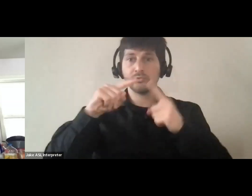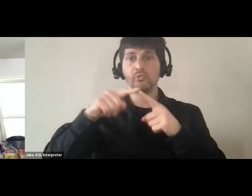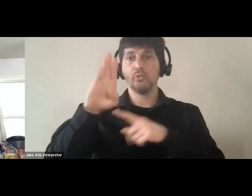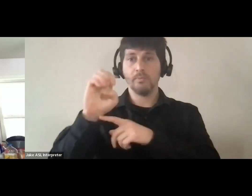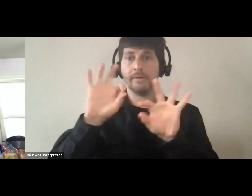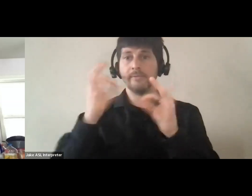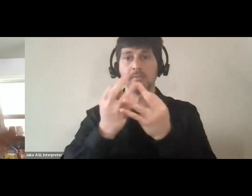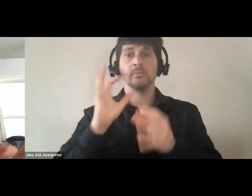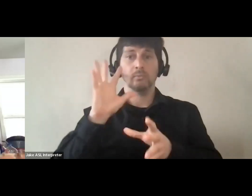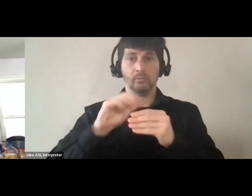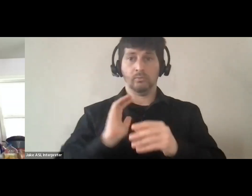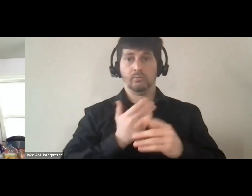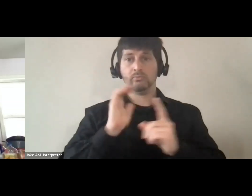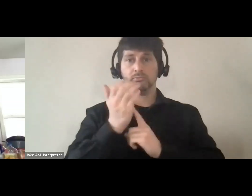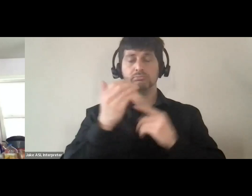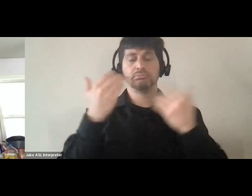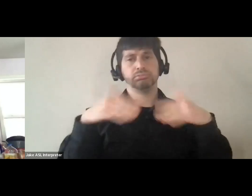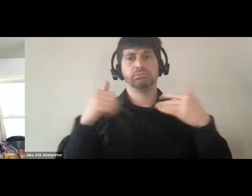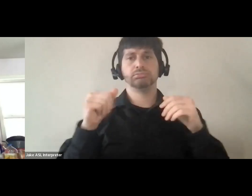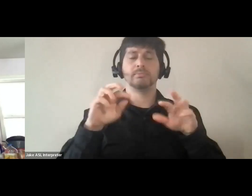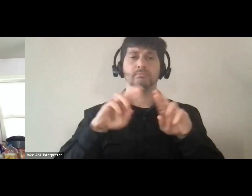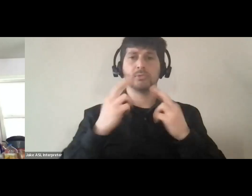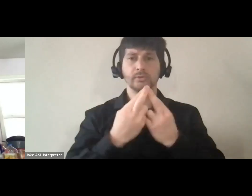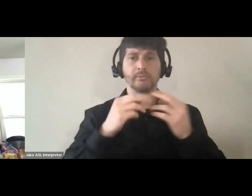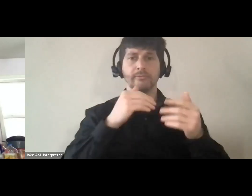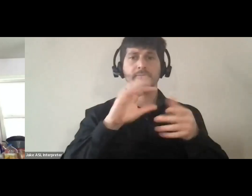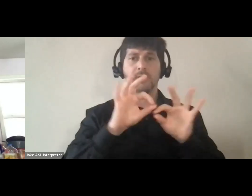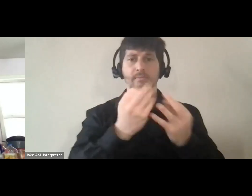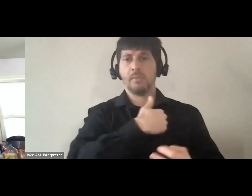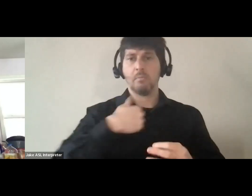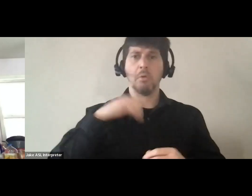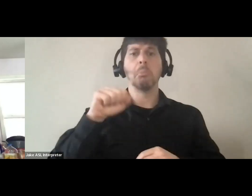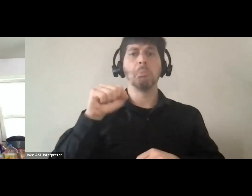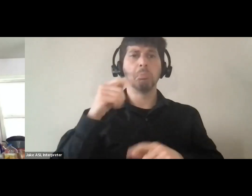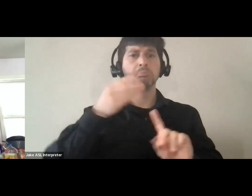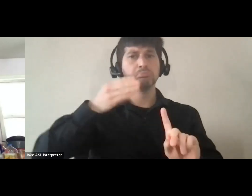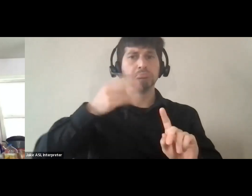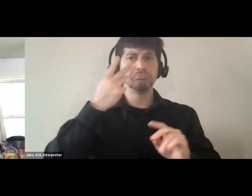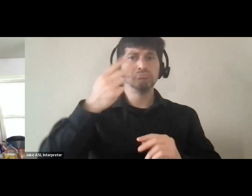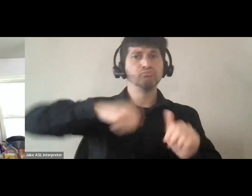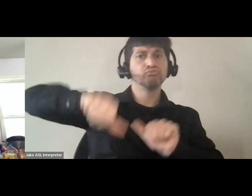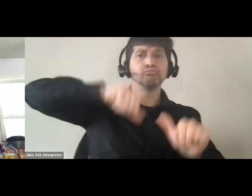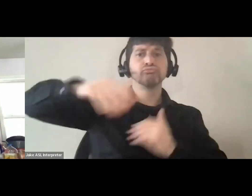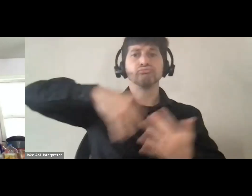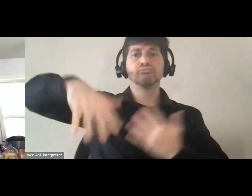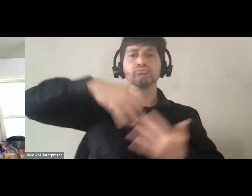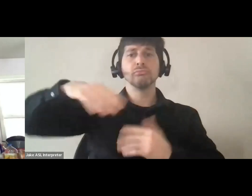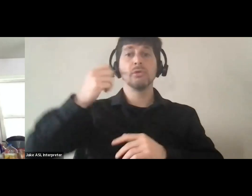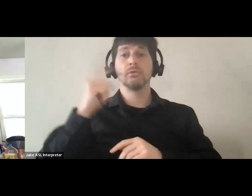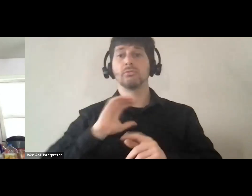Also know that what we consider family could be very different and not aligned with what the dominant culture considers to be family.